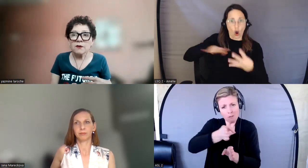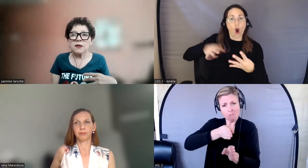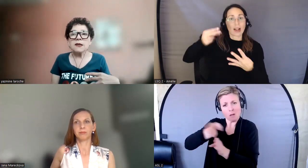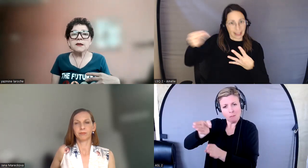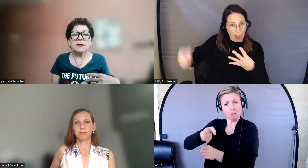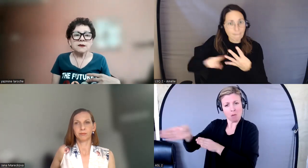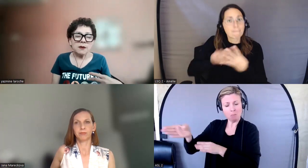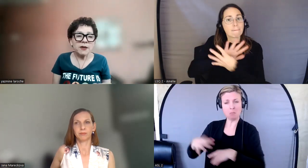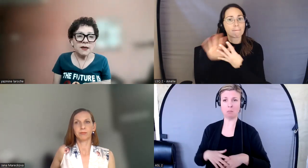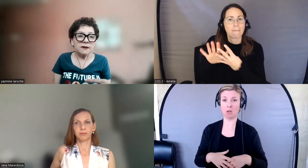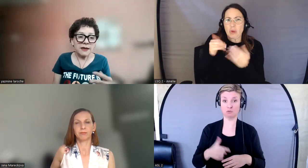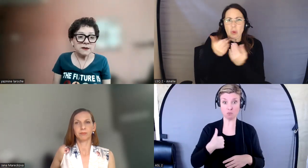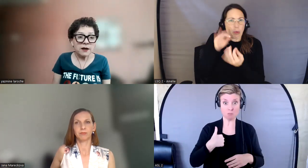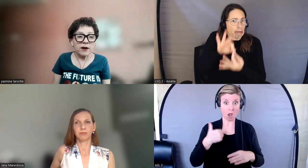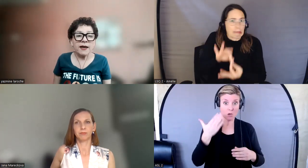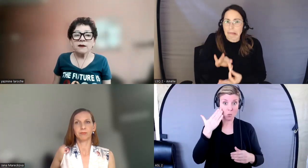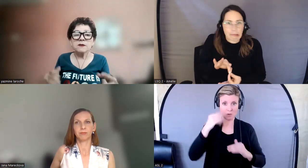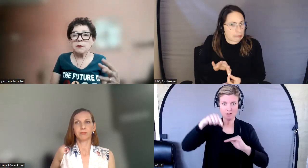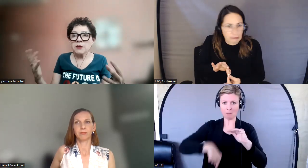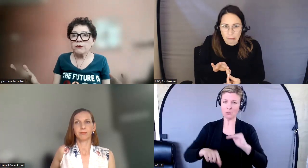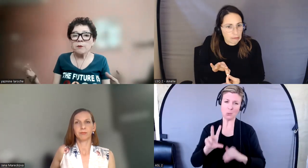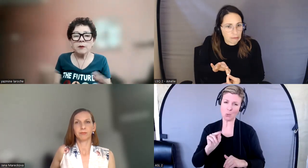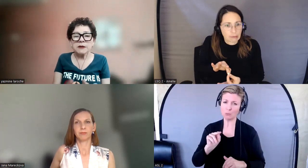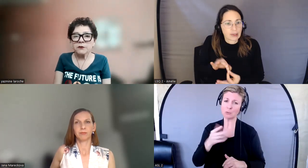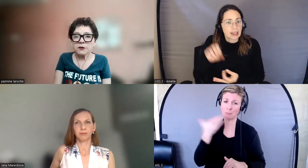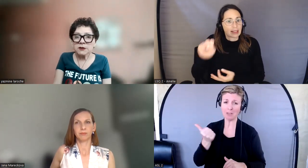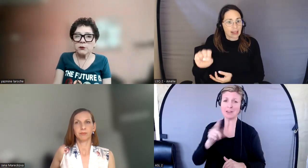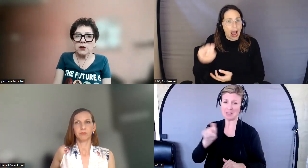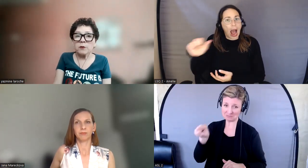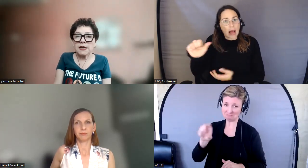I would think that somebody like Sarah Anne somebody from public services and procurement